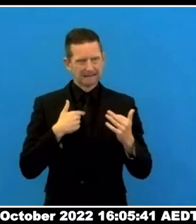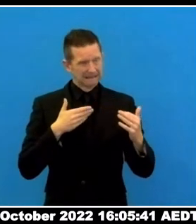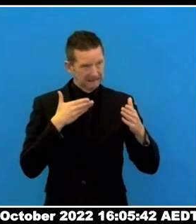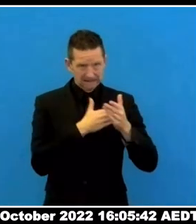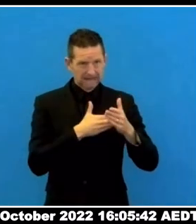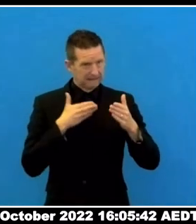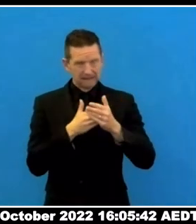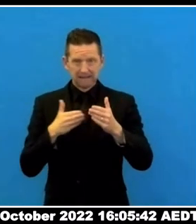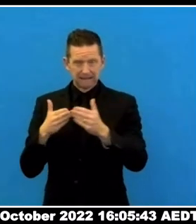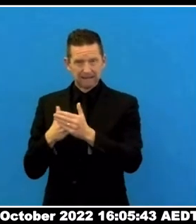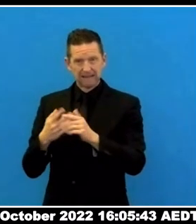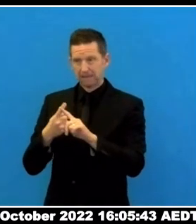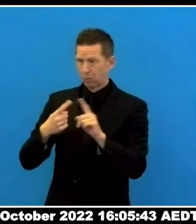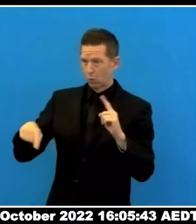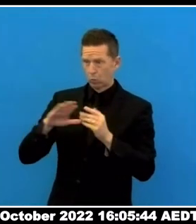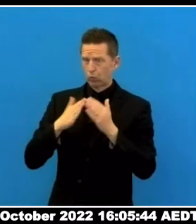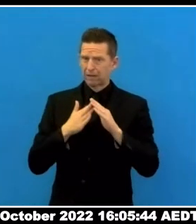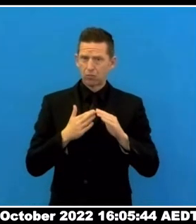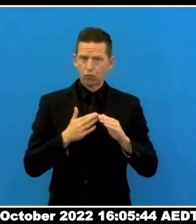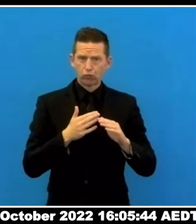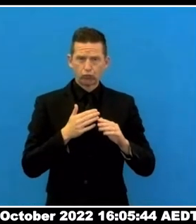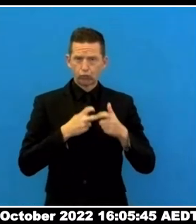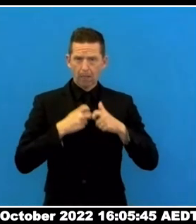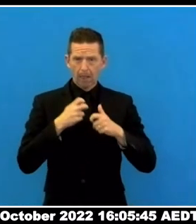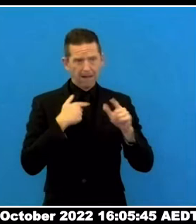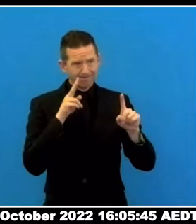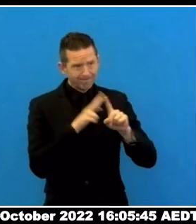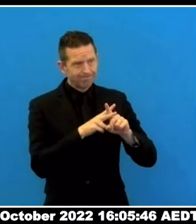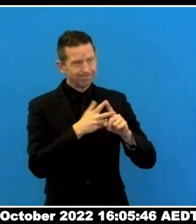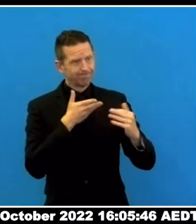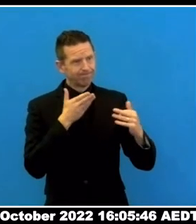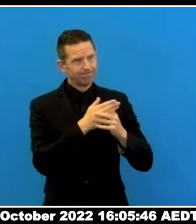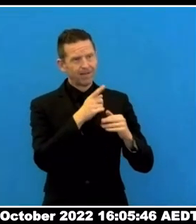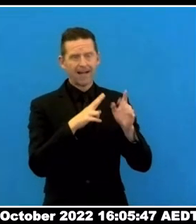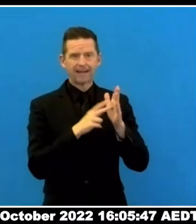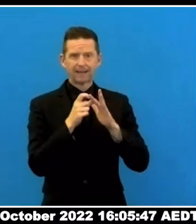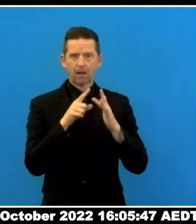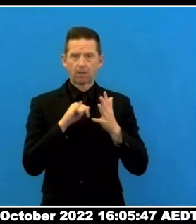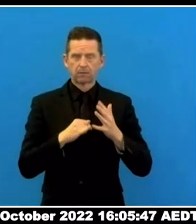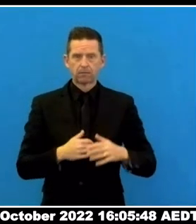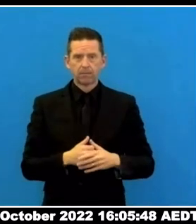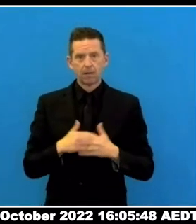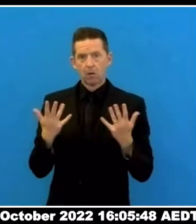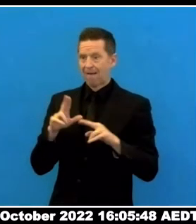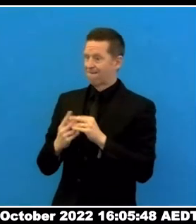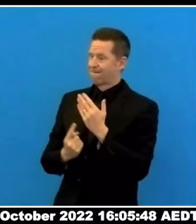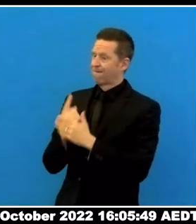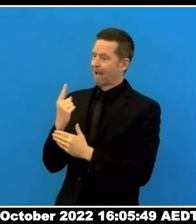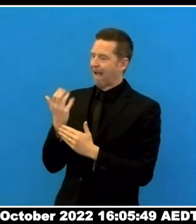from the community, which we always do. Anything that relates to disability, we face the challenges.